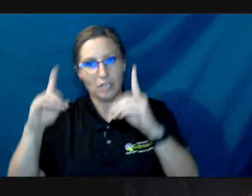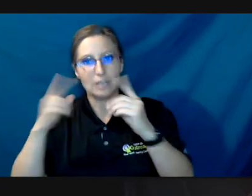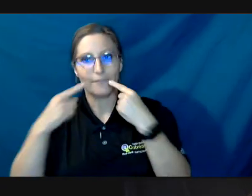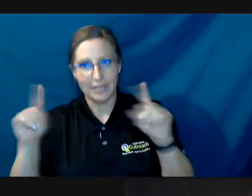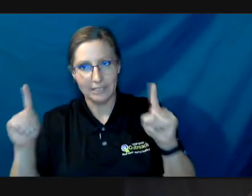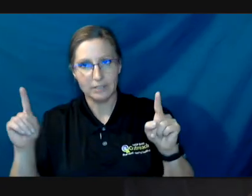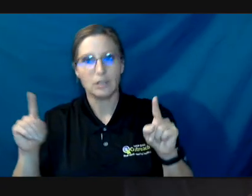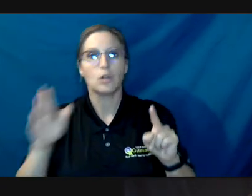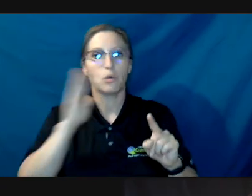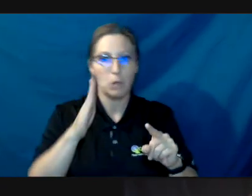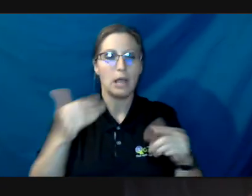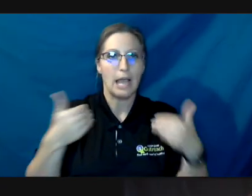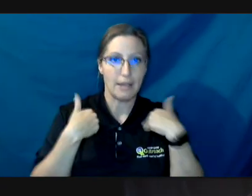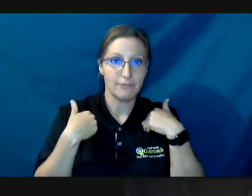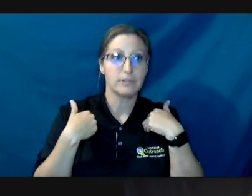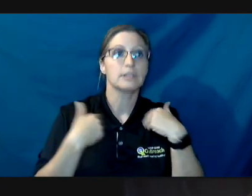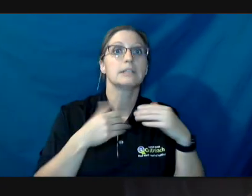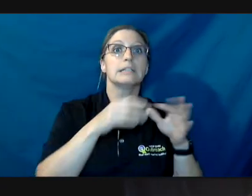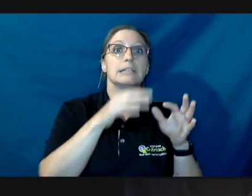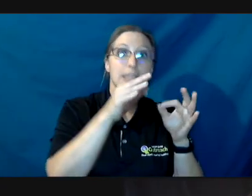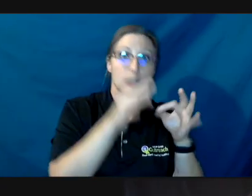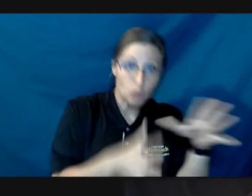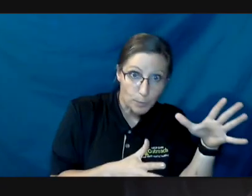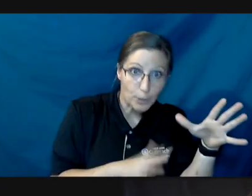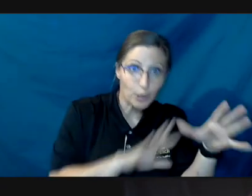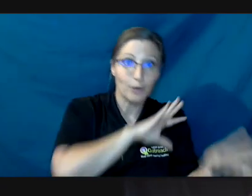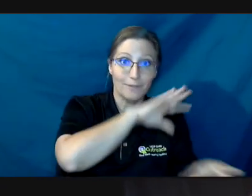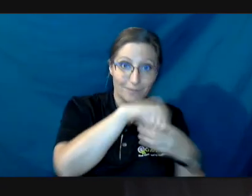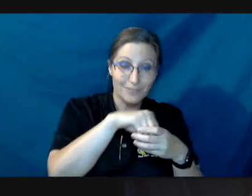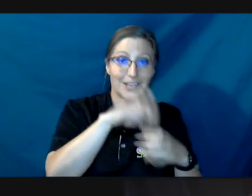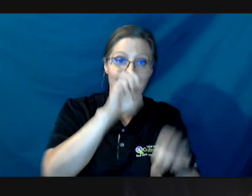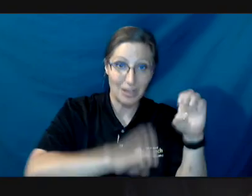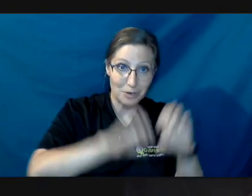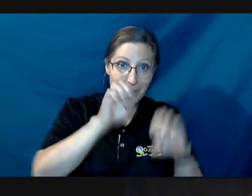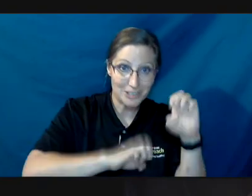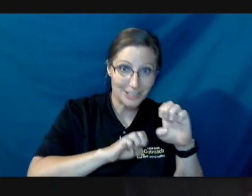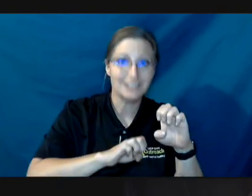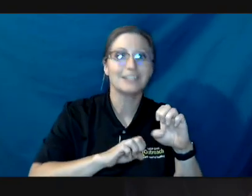there will be the educational interpreter evaluation